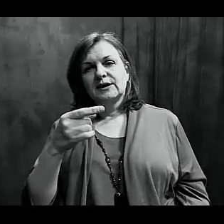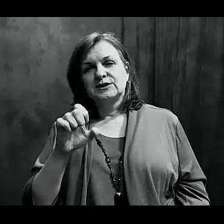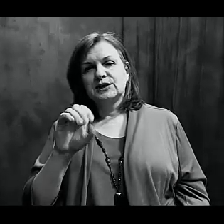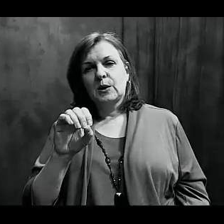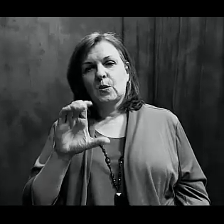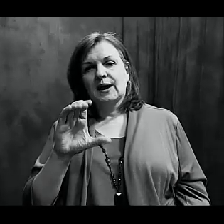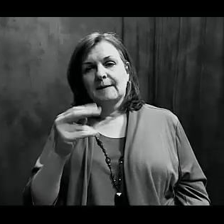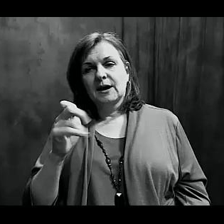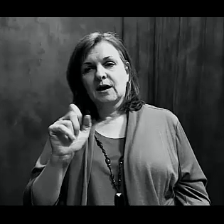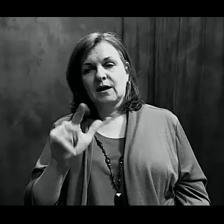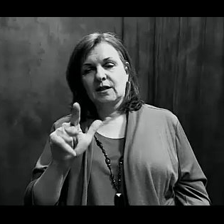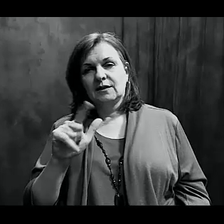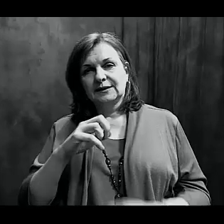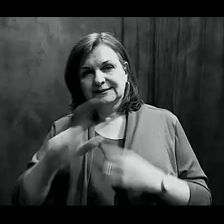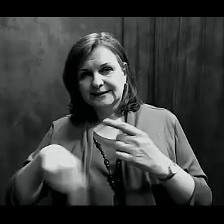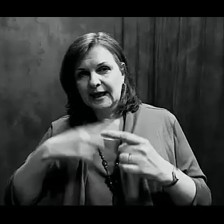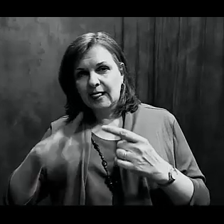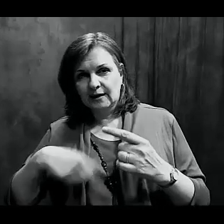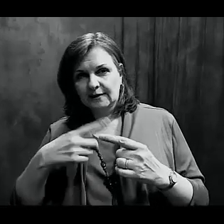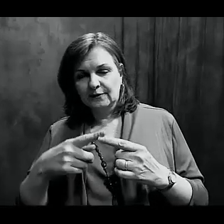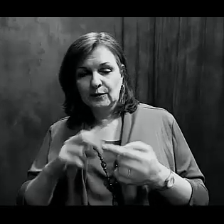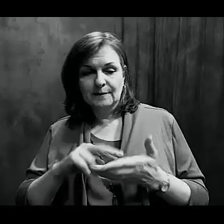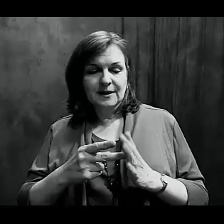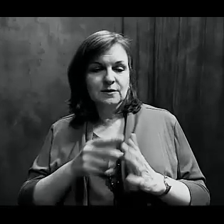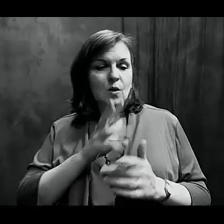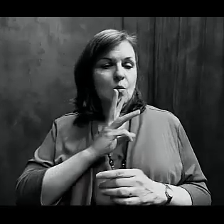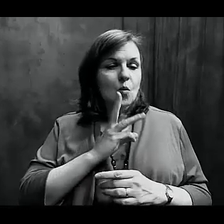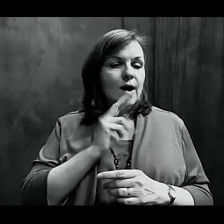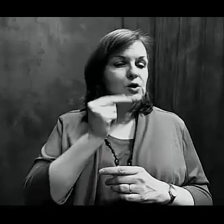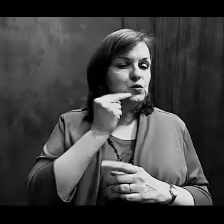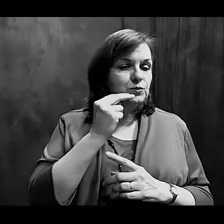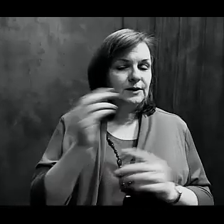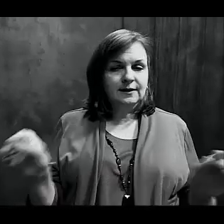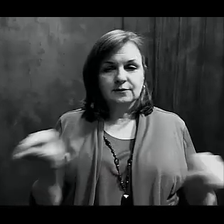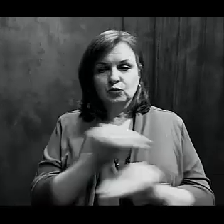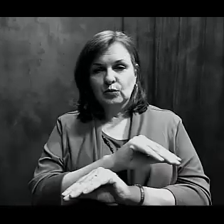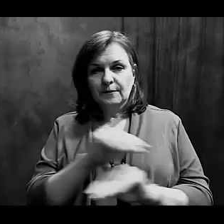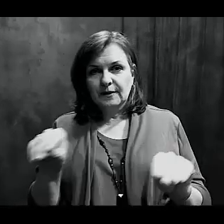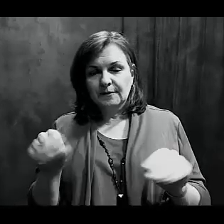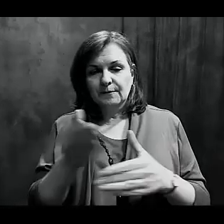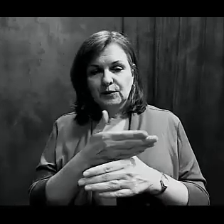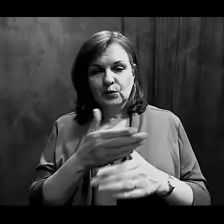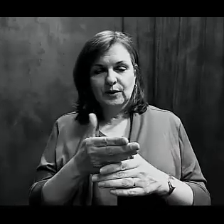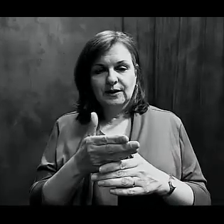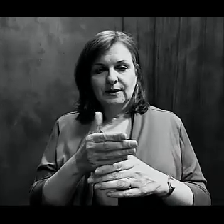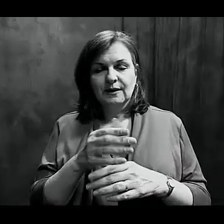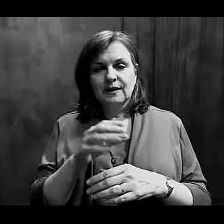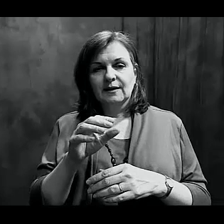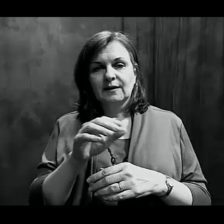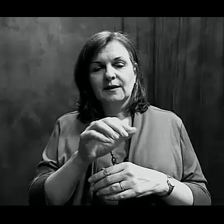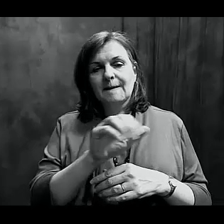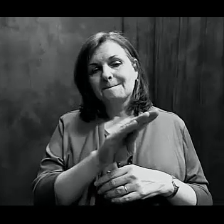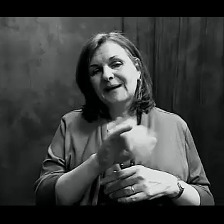and essentially this is movement of water and nutrients between biotic organisms and abiotic components so how do you get